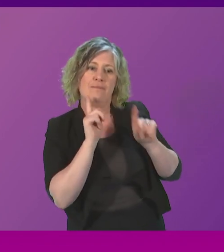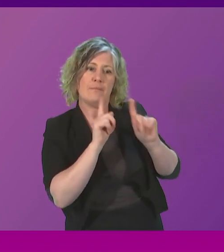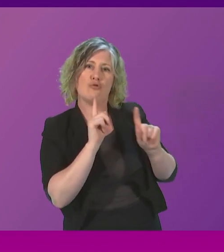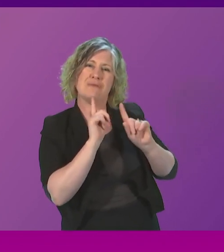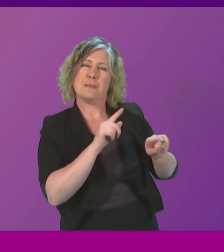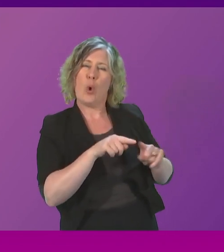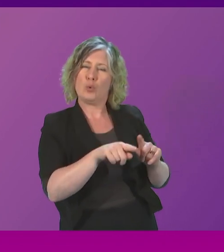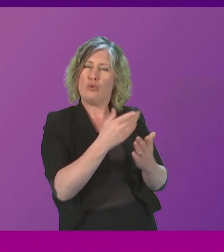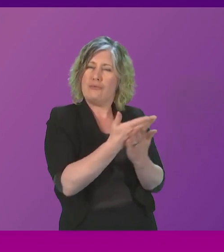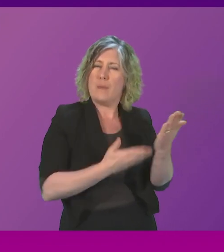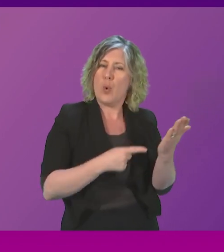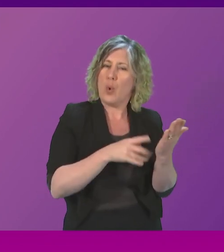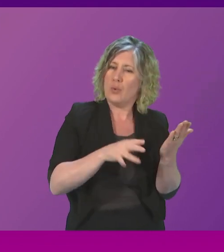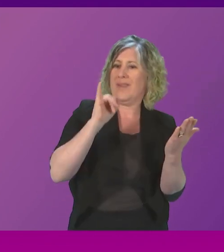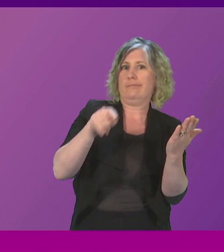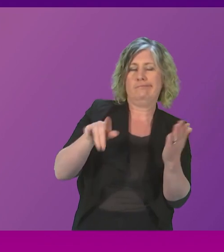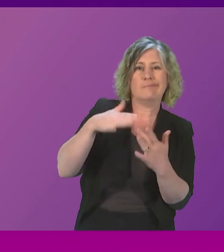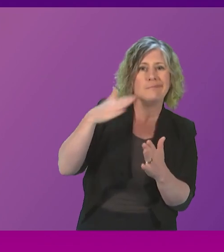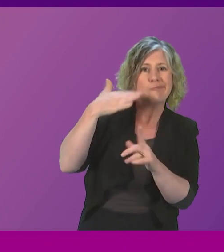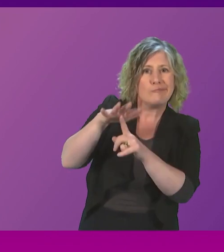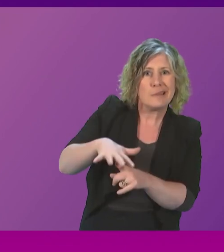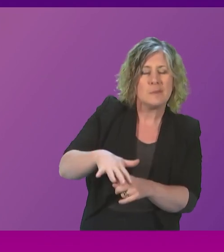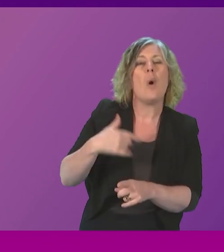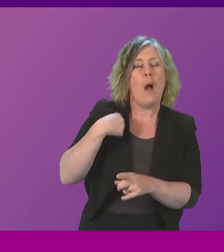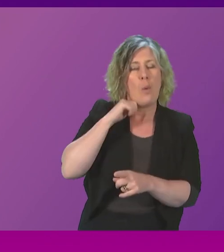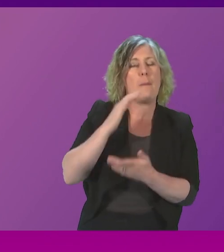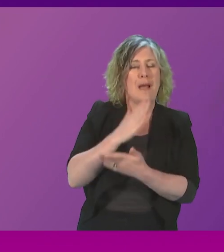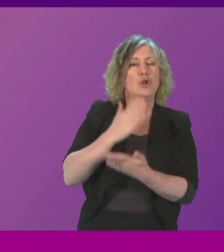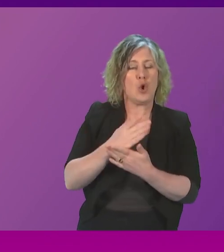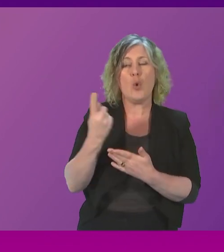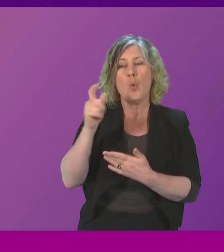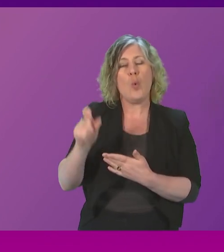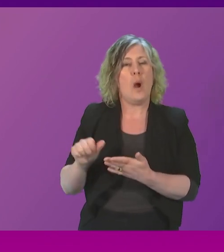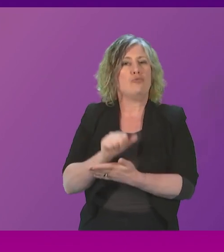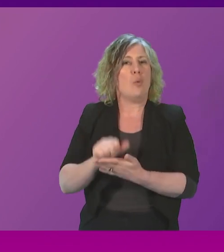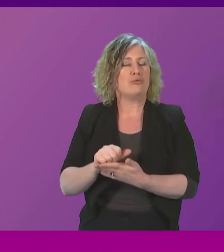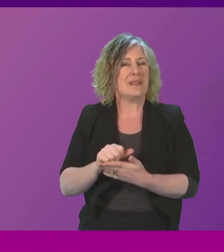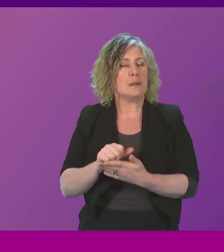We will continue to engage with Cricket Scotland and I will ensure that the appropriate minister meets Kaukab Stewart.